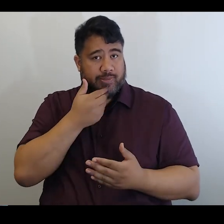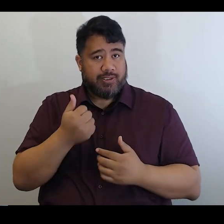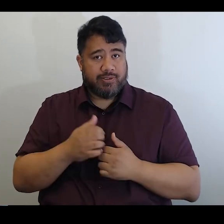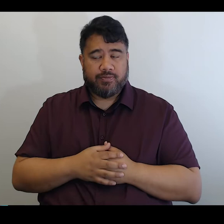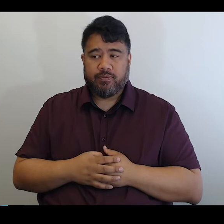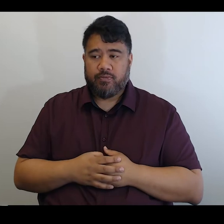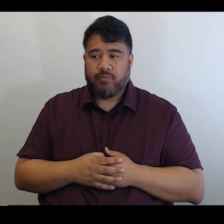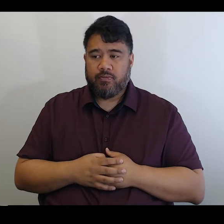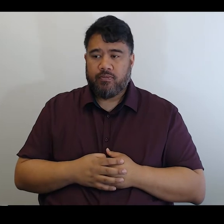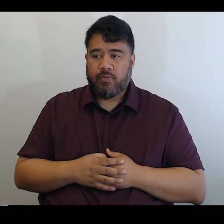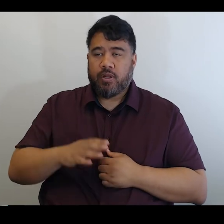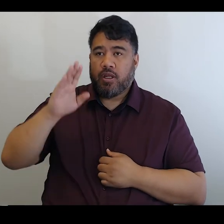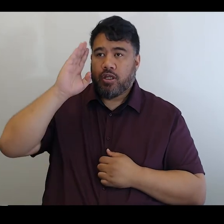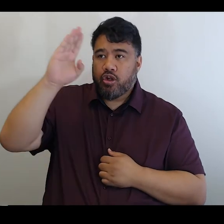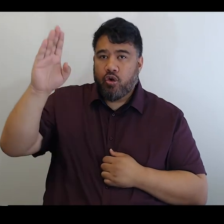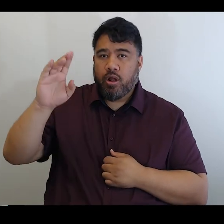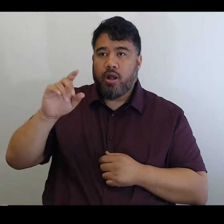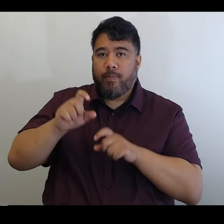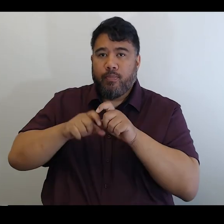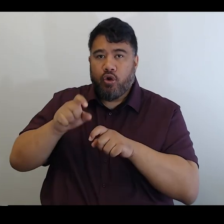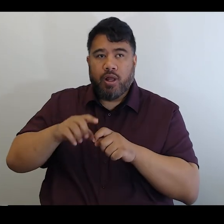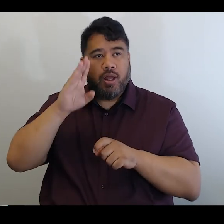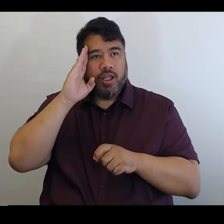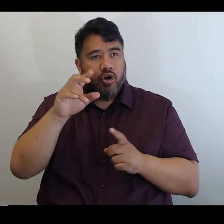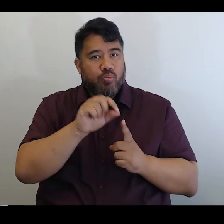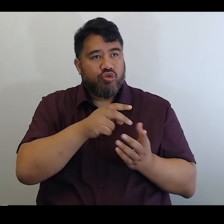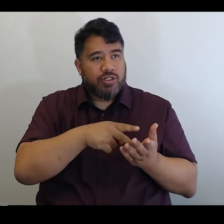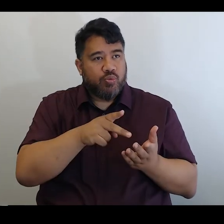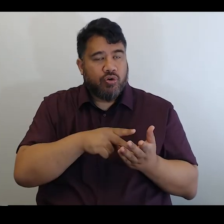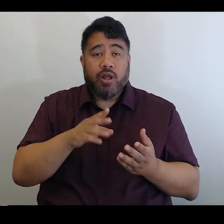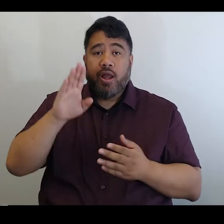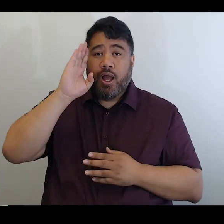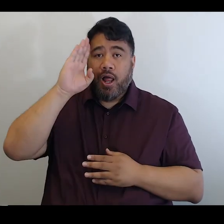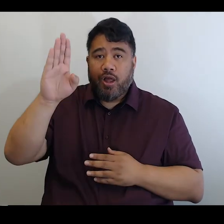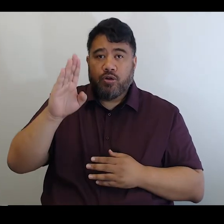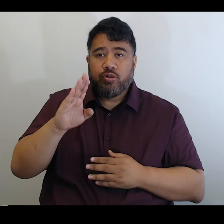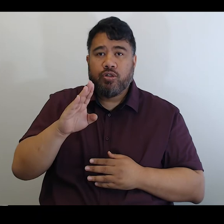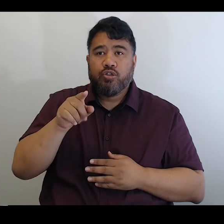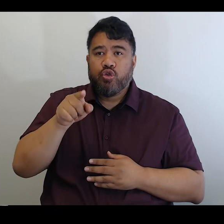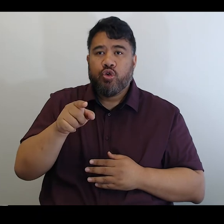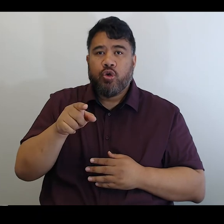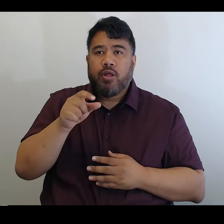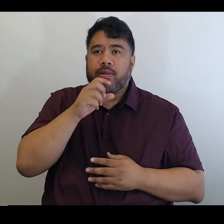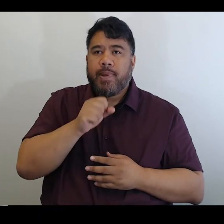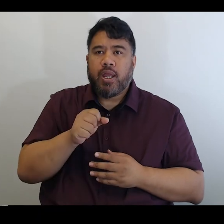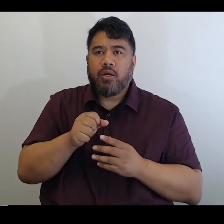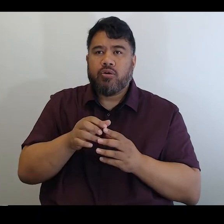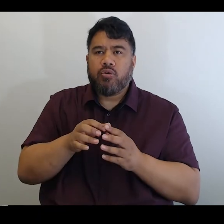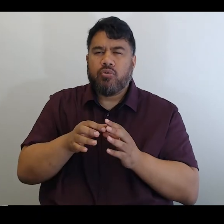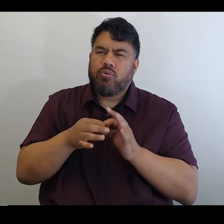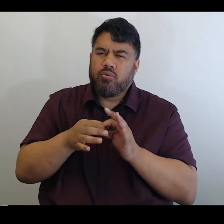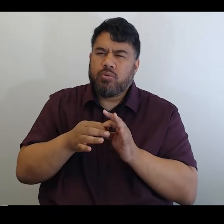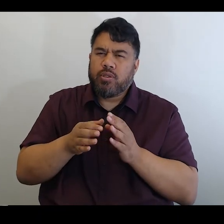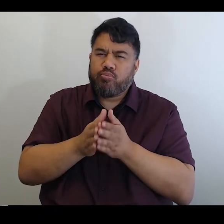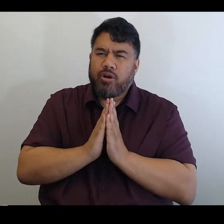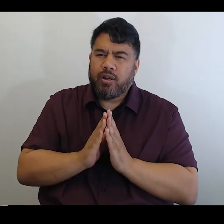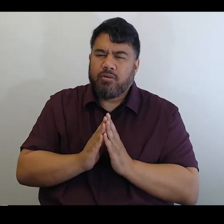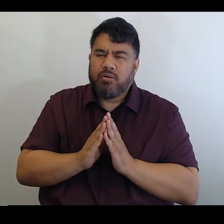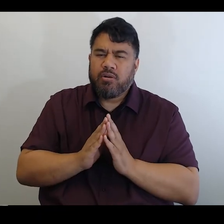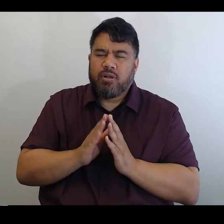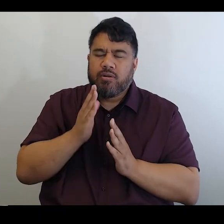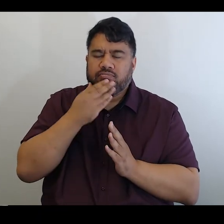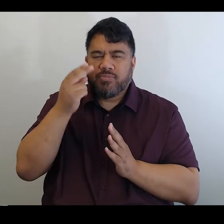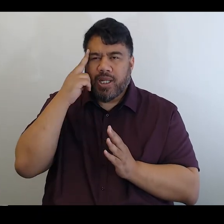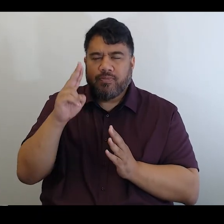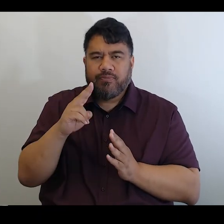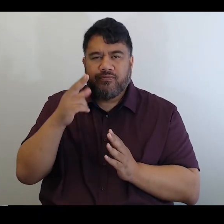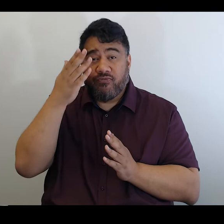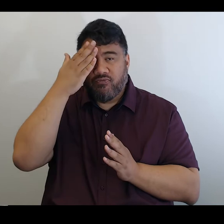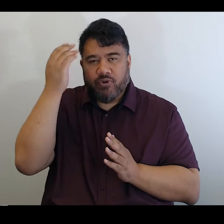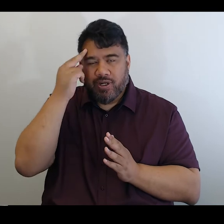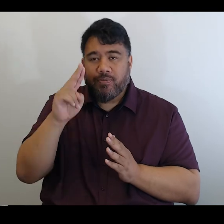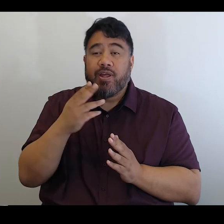Kia ora Paula, kia ora Prudence, and kia to the gentleman who led the karakia. Thank you all for facilitating this discussion tonight.